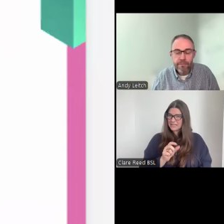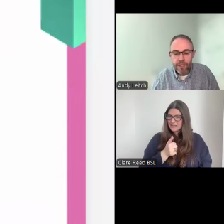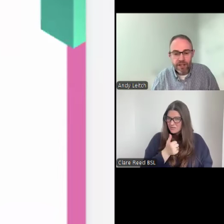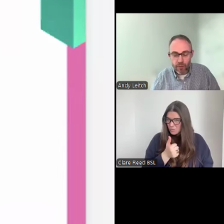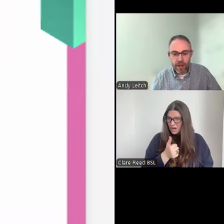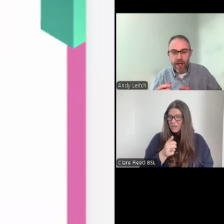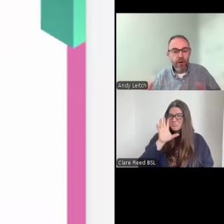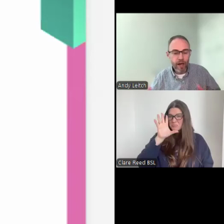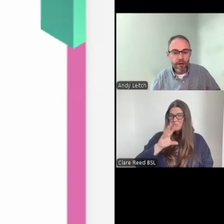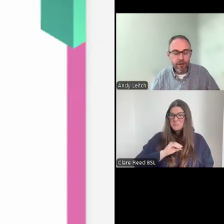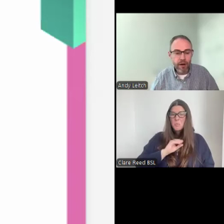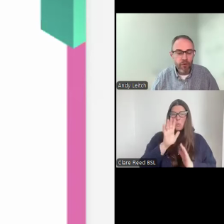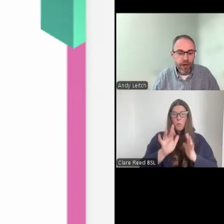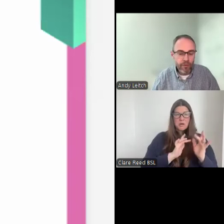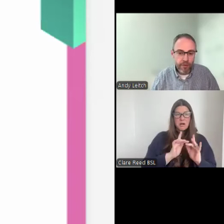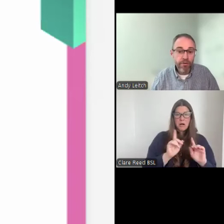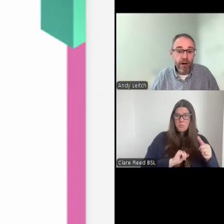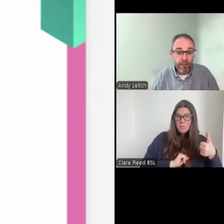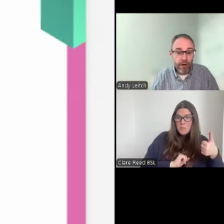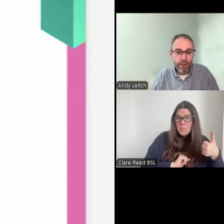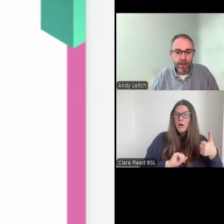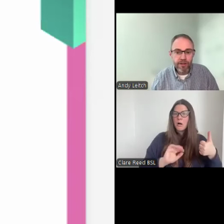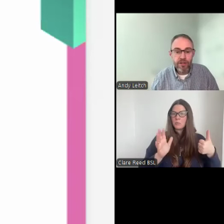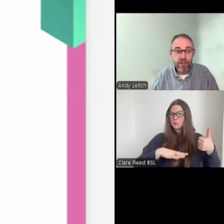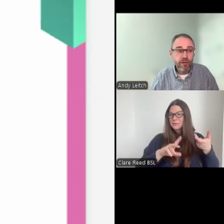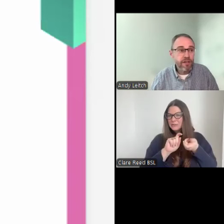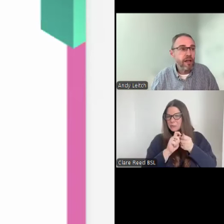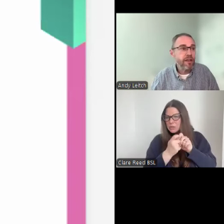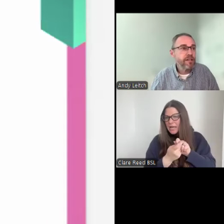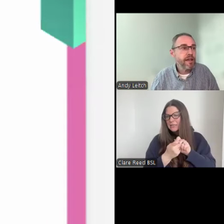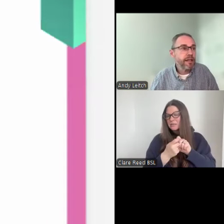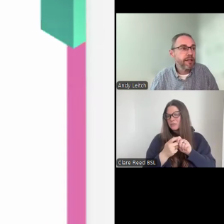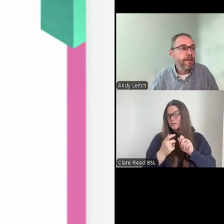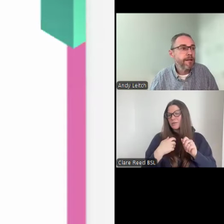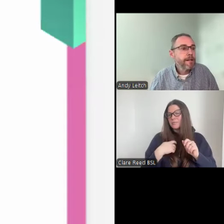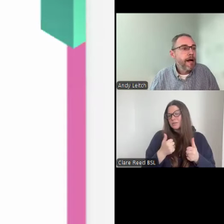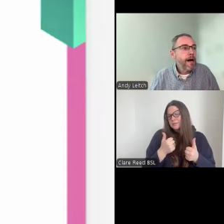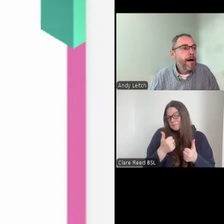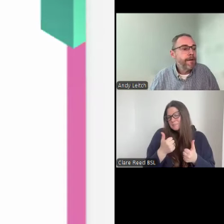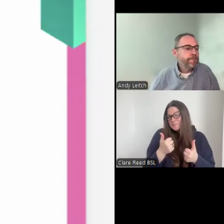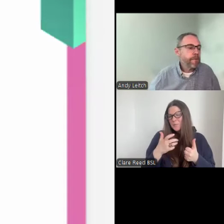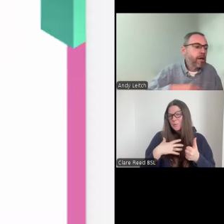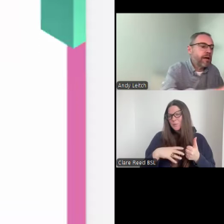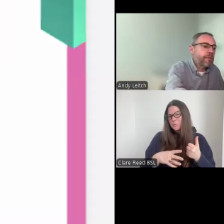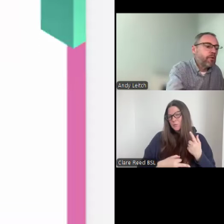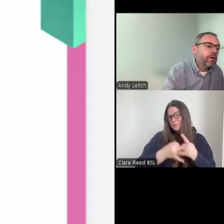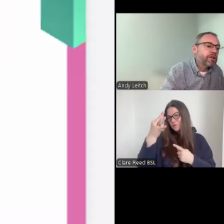It means that we can curate a really, really good program of webinars to service the sector. Looking at my watch,